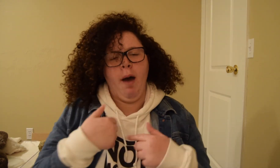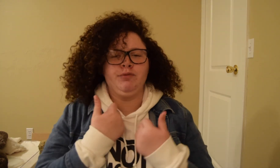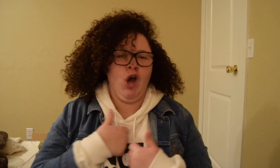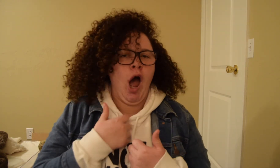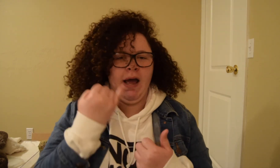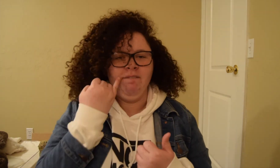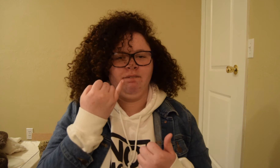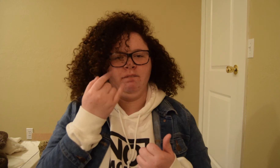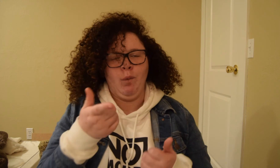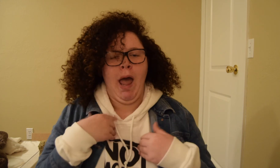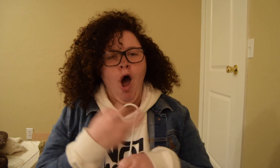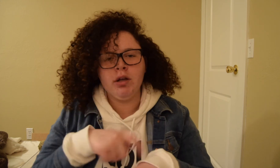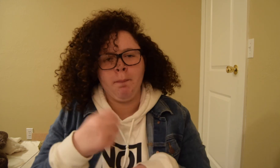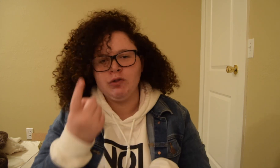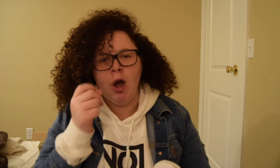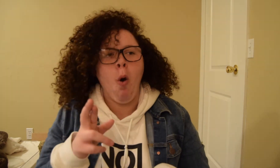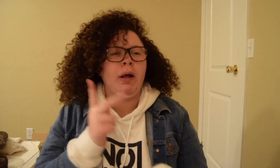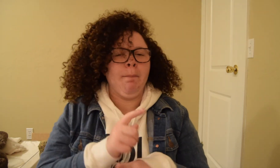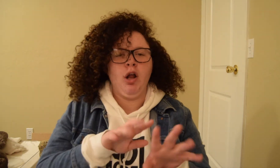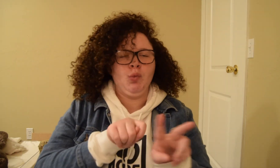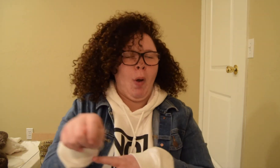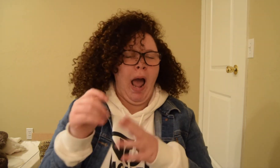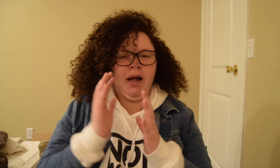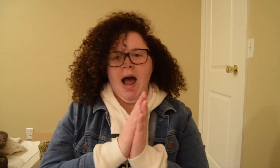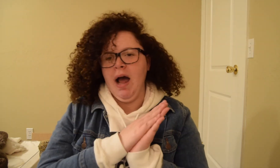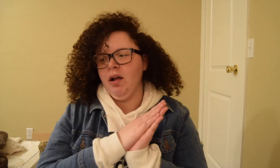I'm sorry if you had a hard time understanding or keeping on track